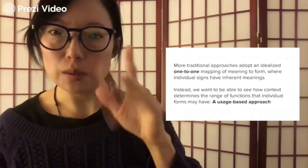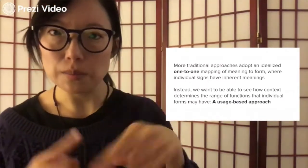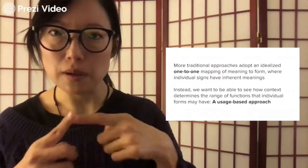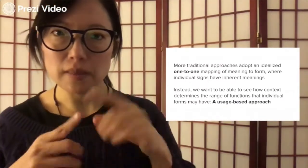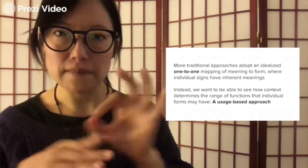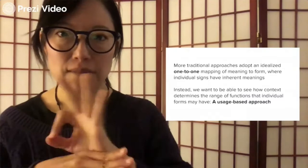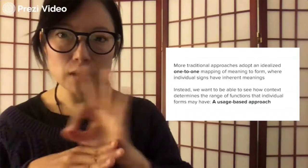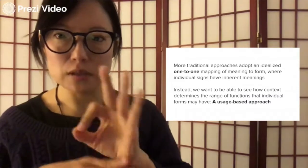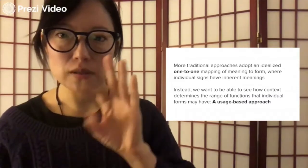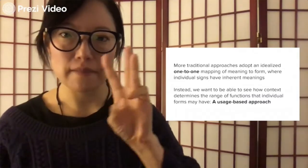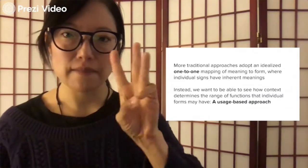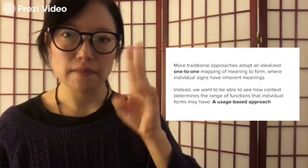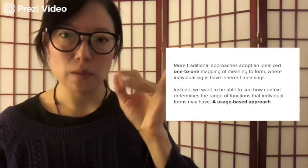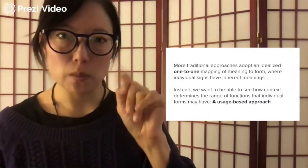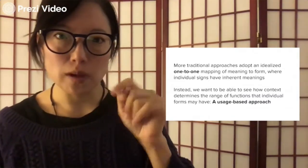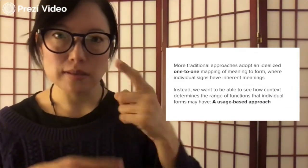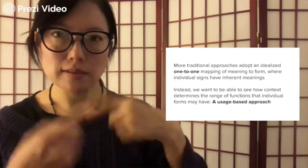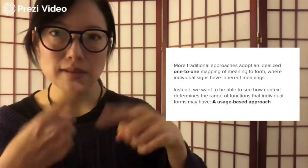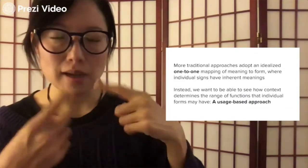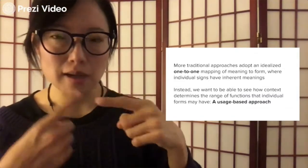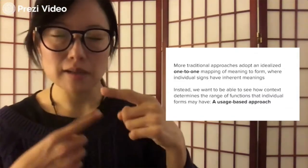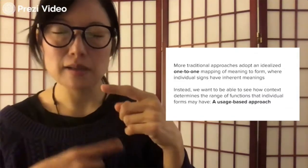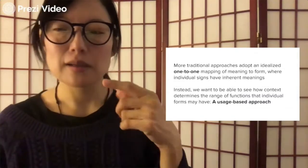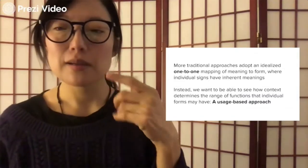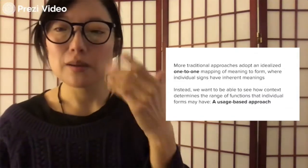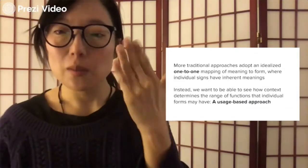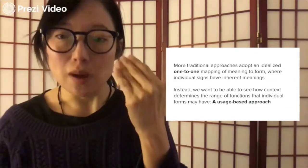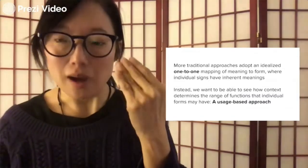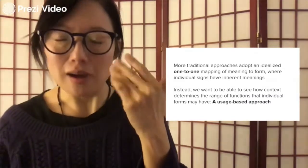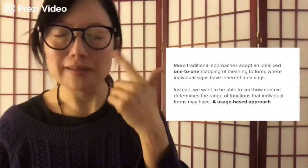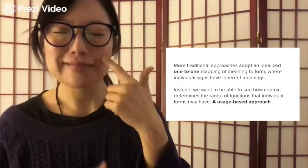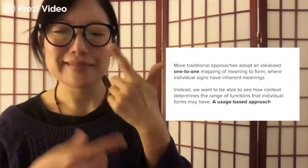One major reason for not knowing about the functions of the